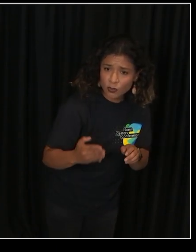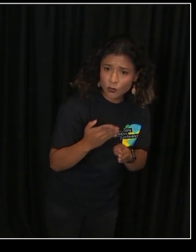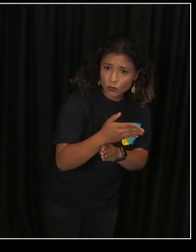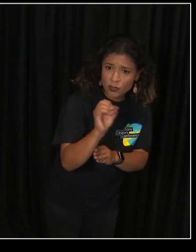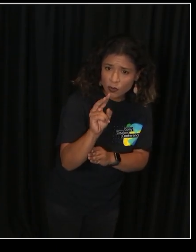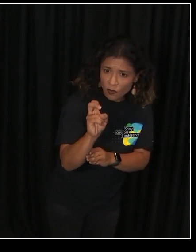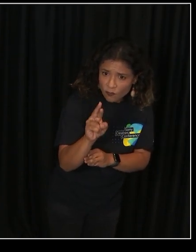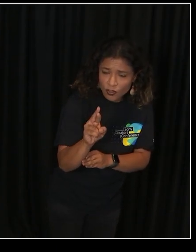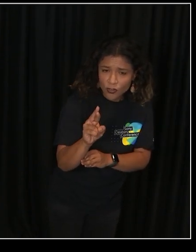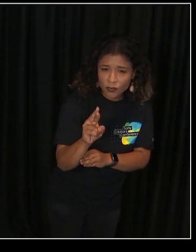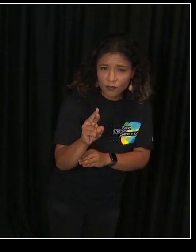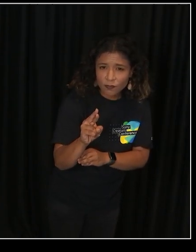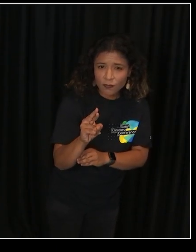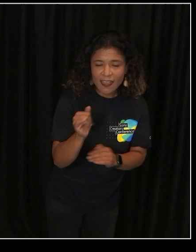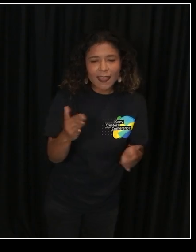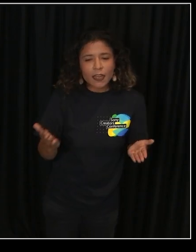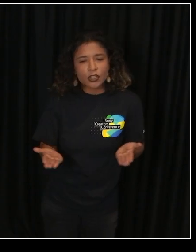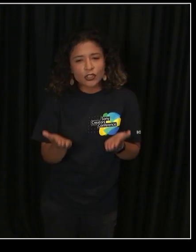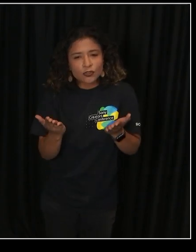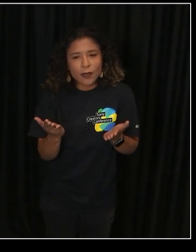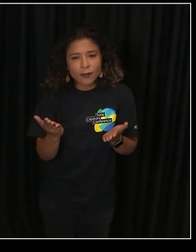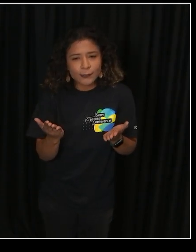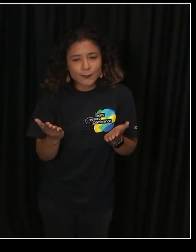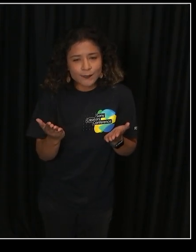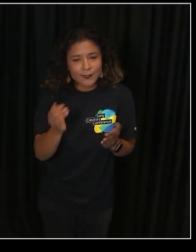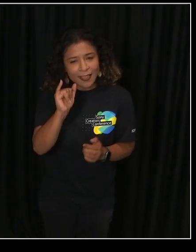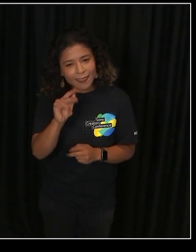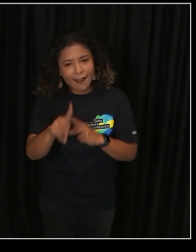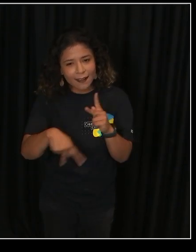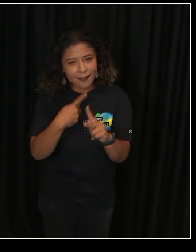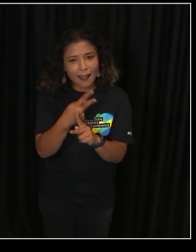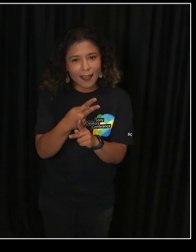So to encourage these kinds of these skills to be developed,